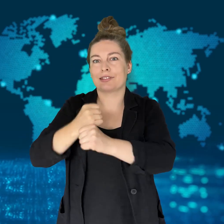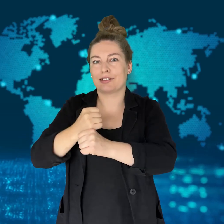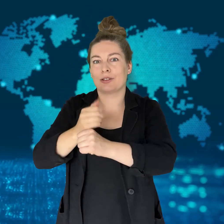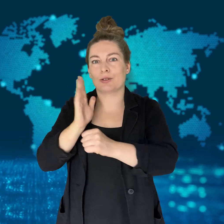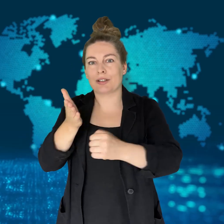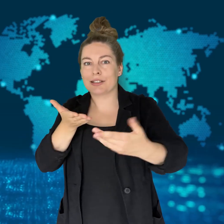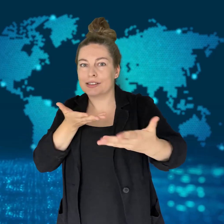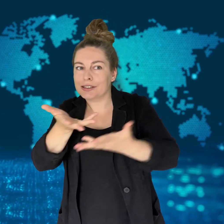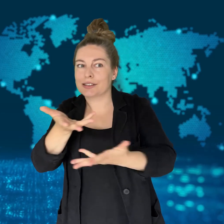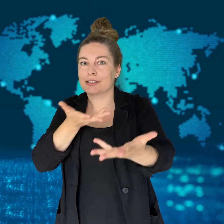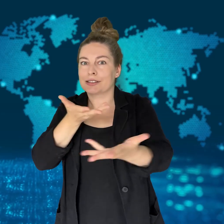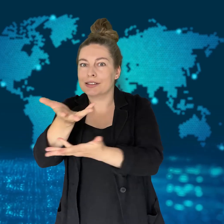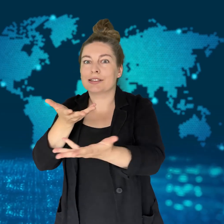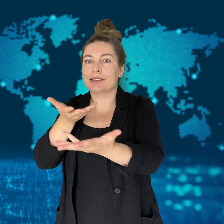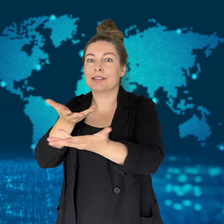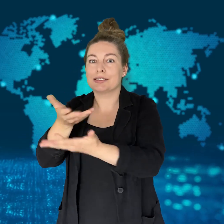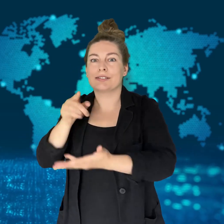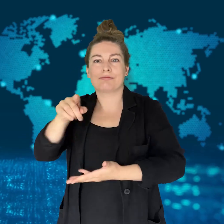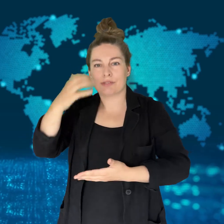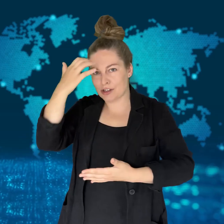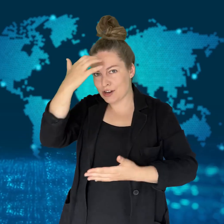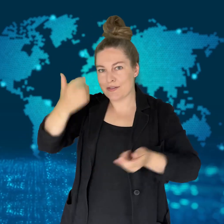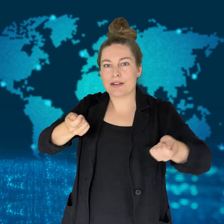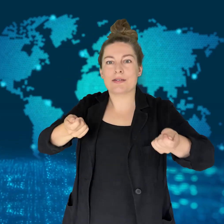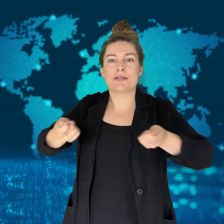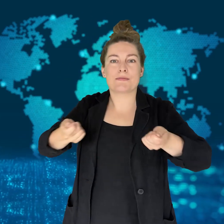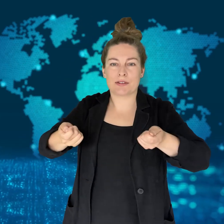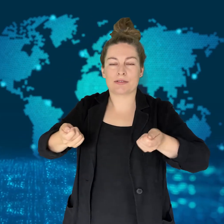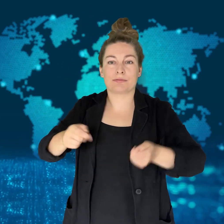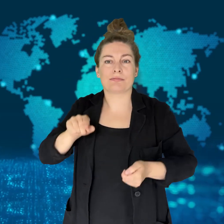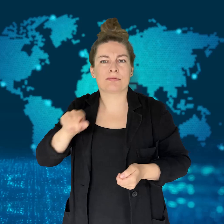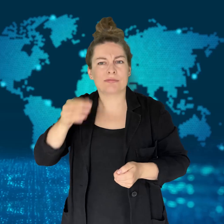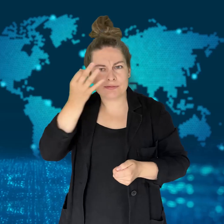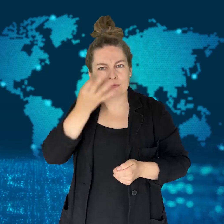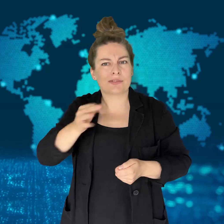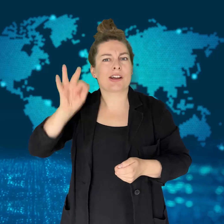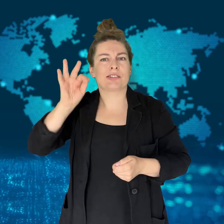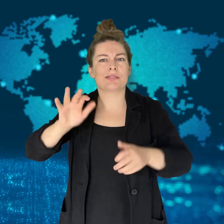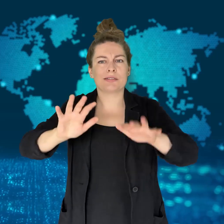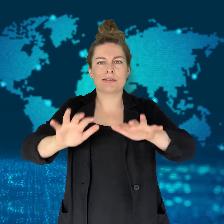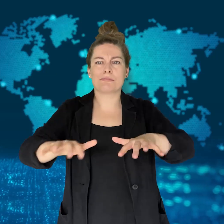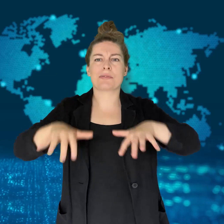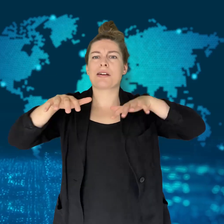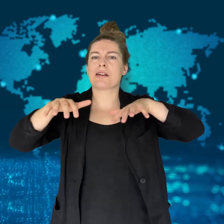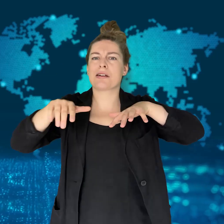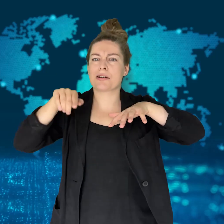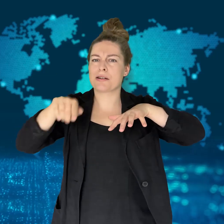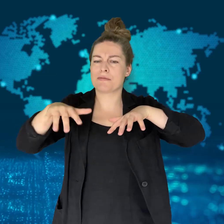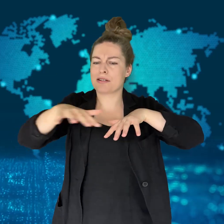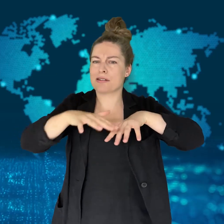the remainder of his presidency, which is until 2027.